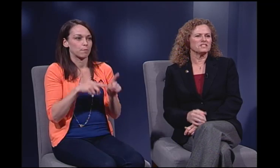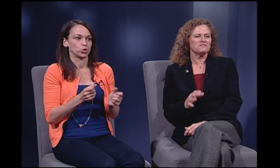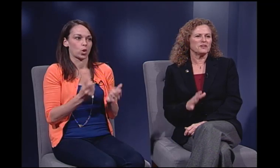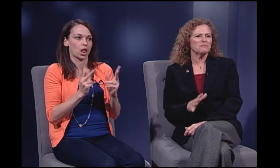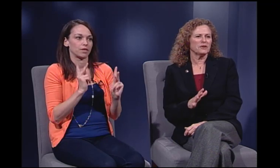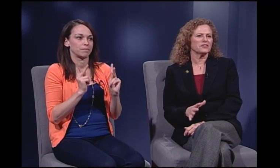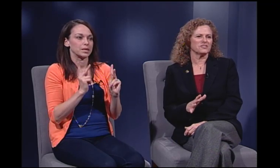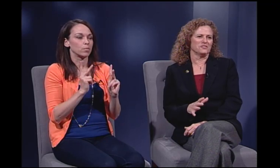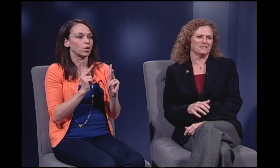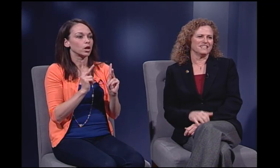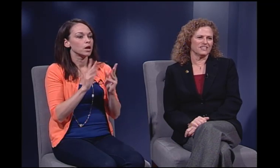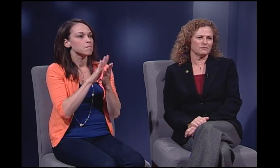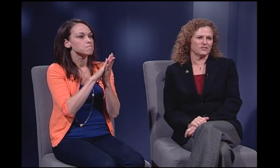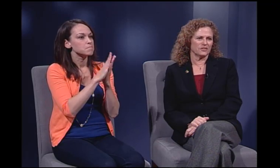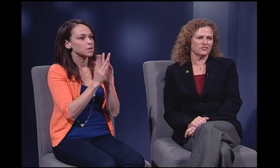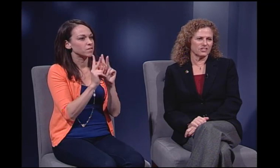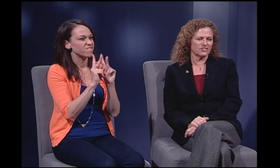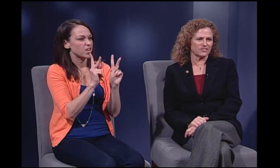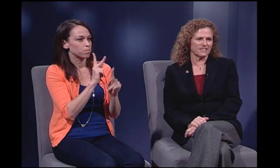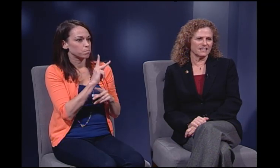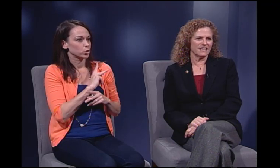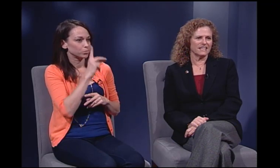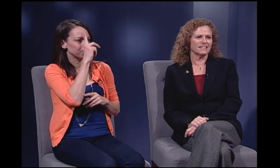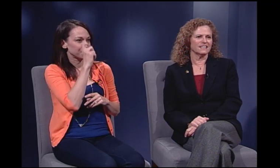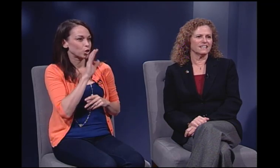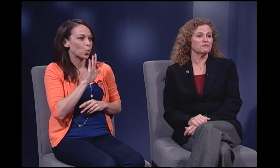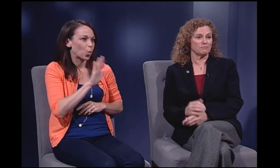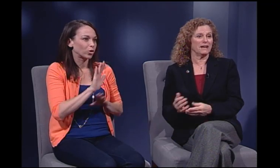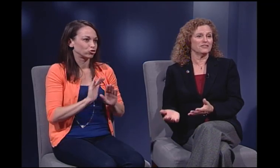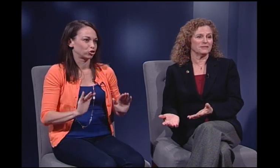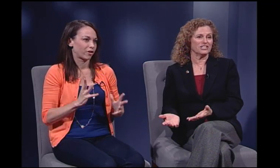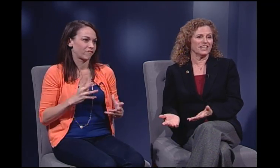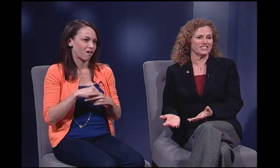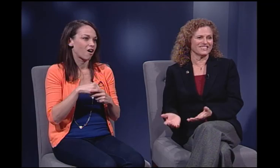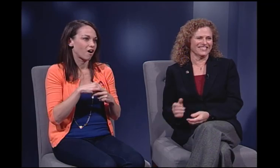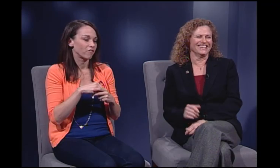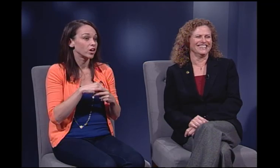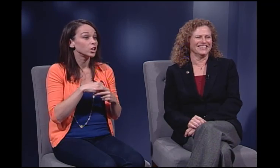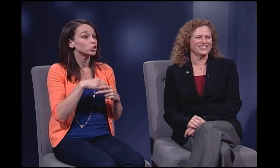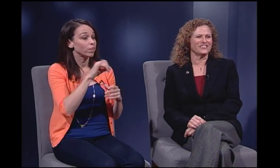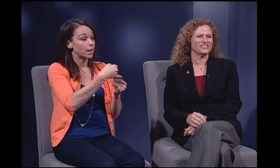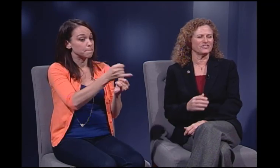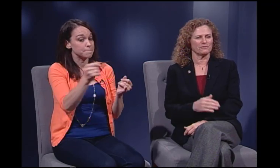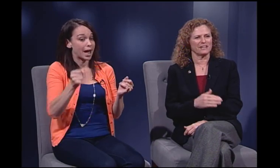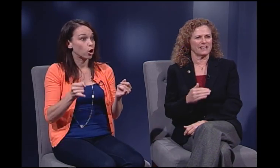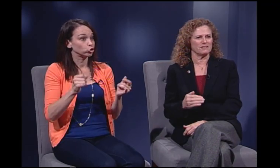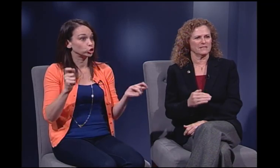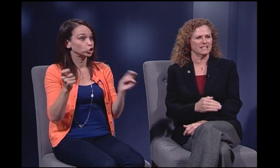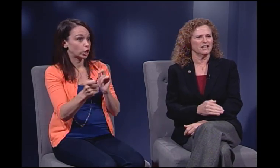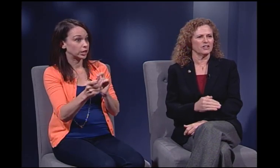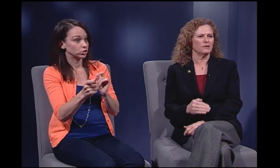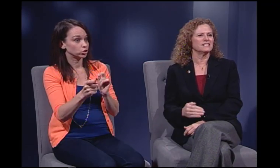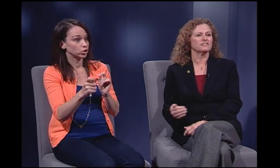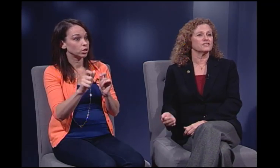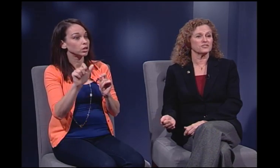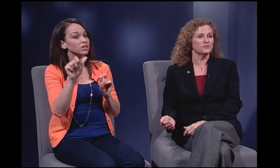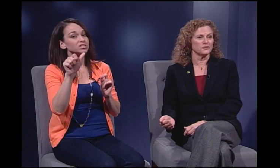It's very personal when it deals with your own children and it was boundary changes. The children were going to have to be going to different schools